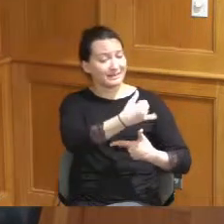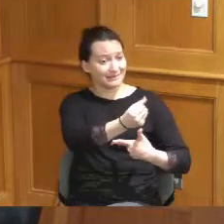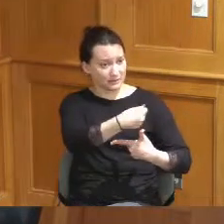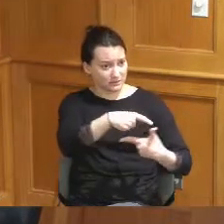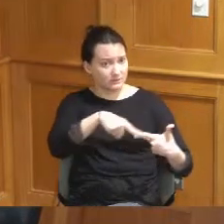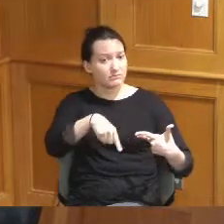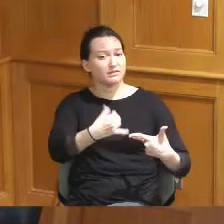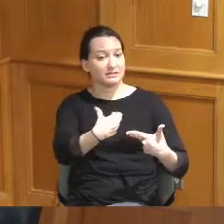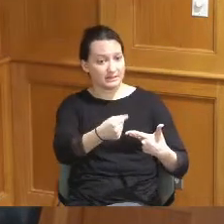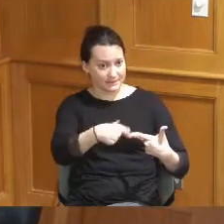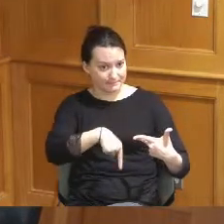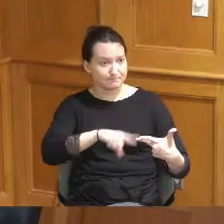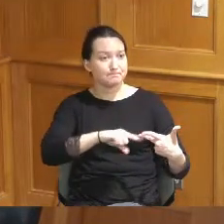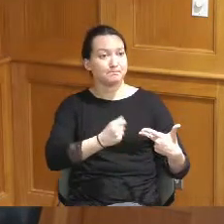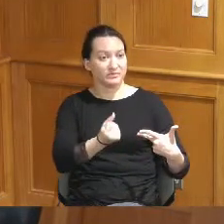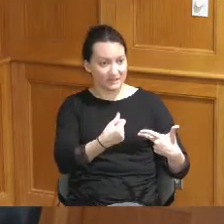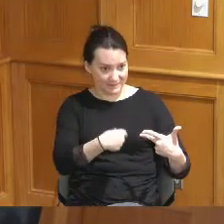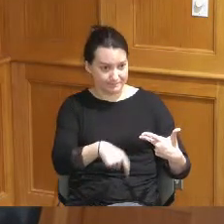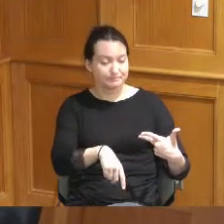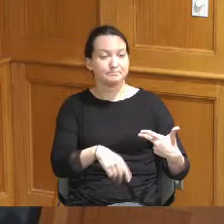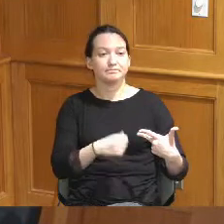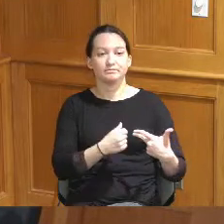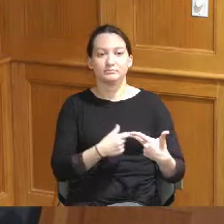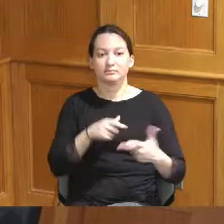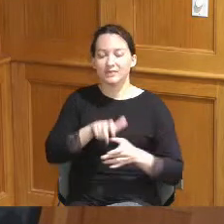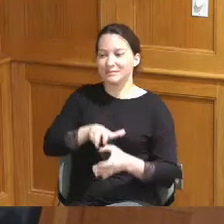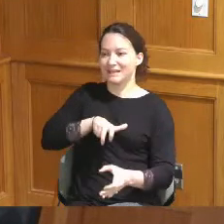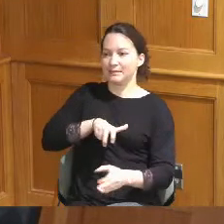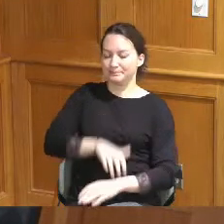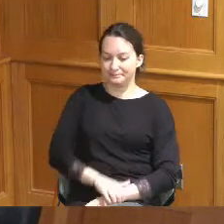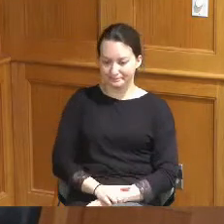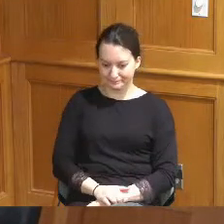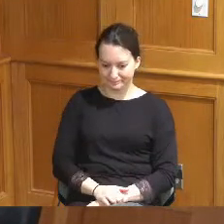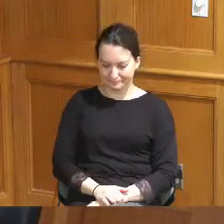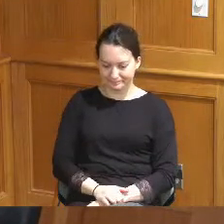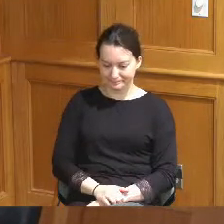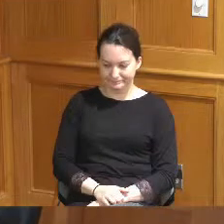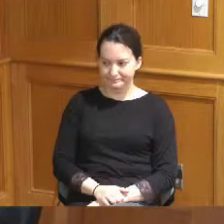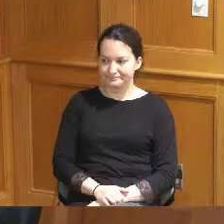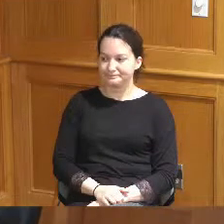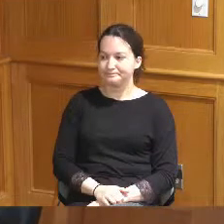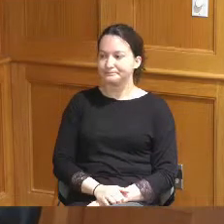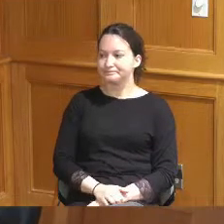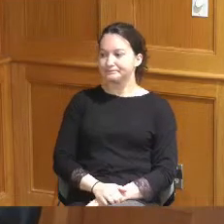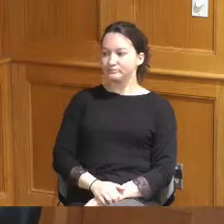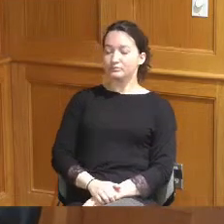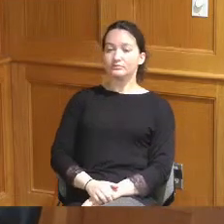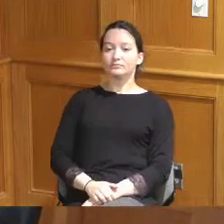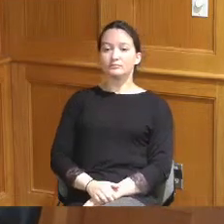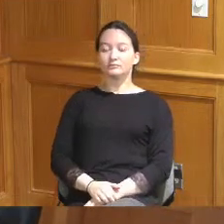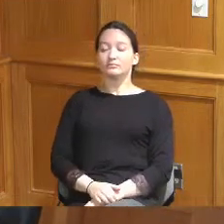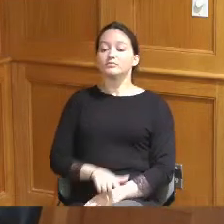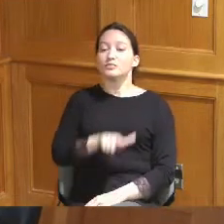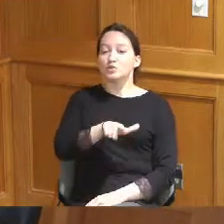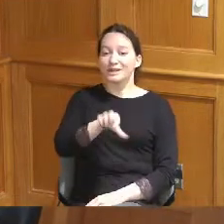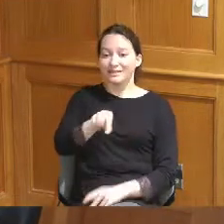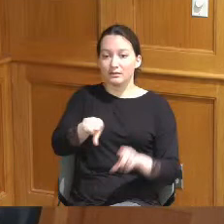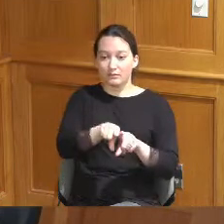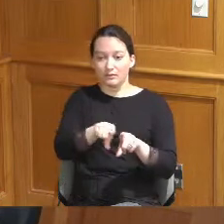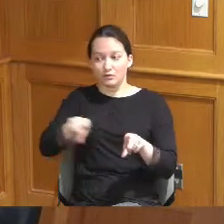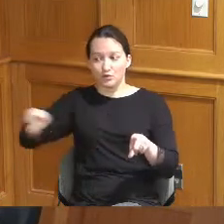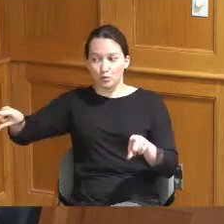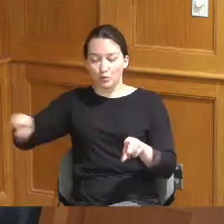Driehaus Commissioner Summerow Dumas upstairs now we're going to go items 29 through 50.